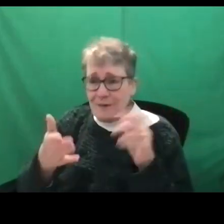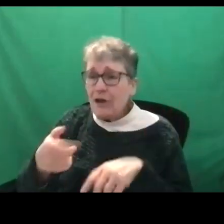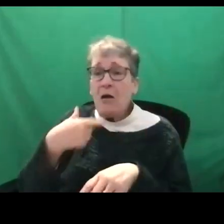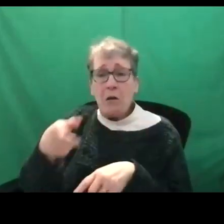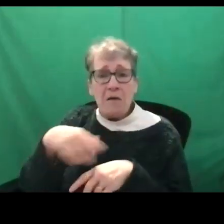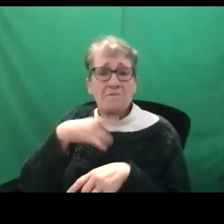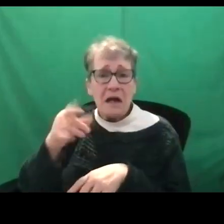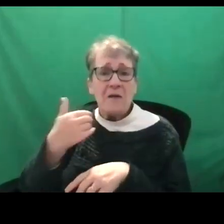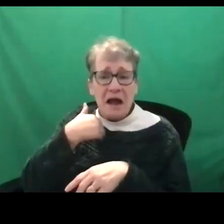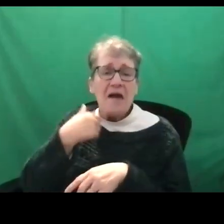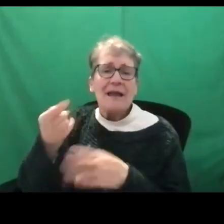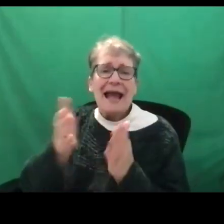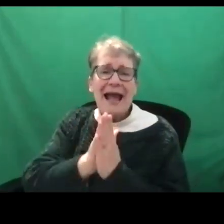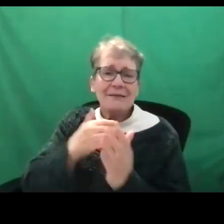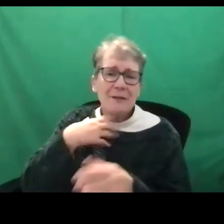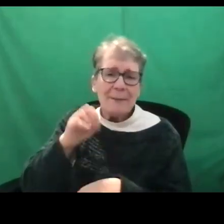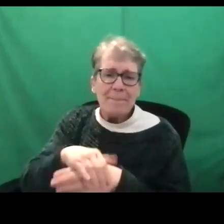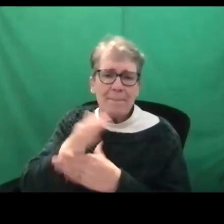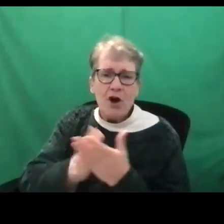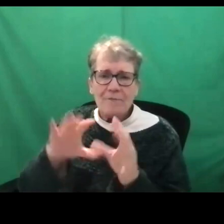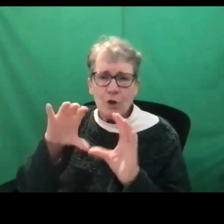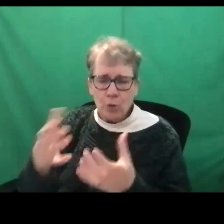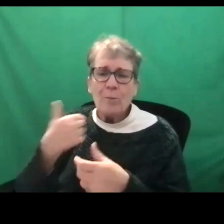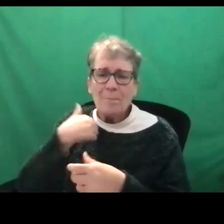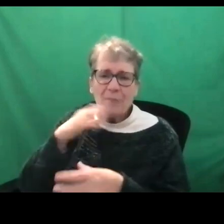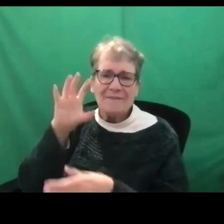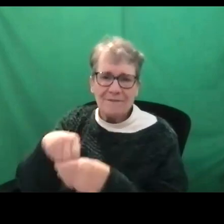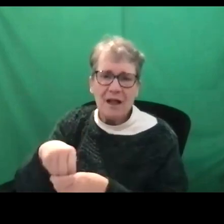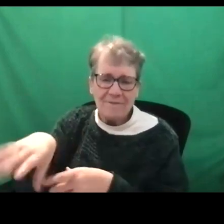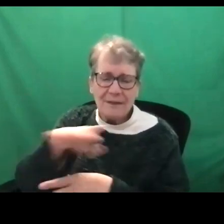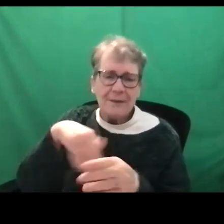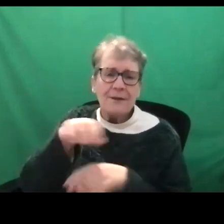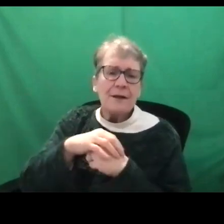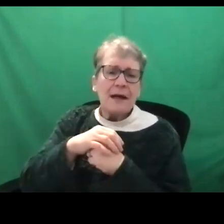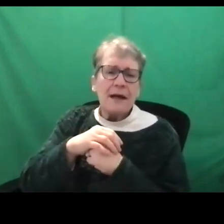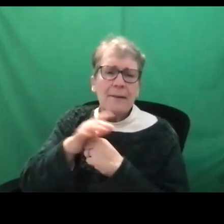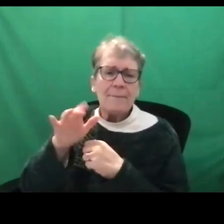I had a great experience there. And then I moved here to Tennessee and found out that they had, um... they had it and they asked me